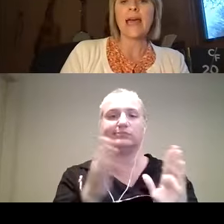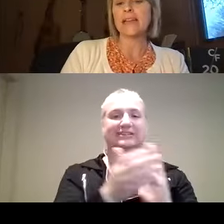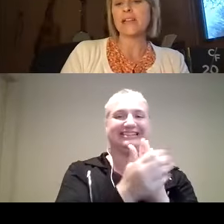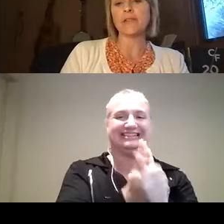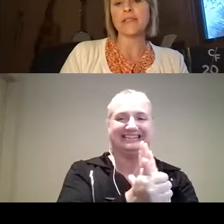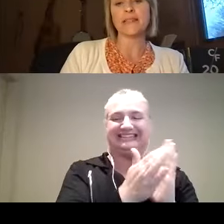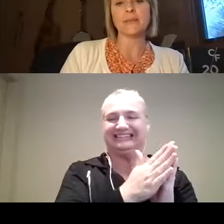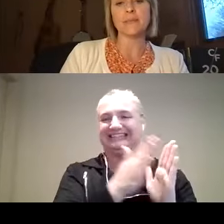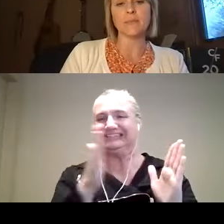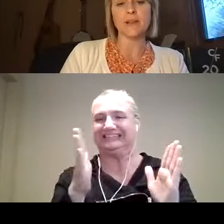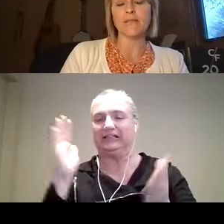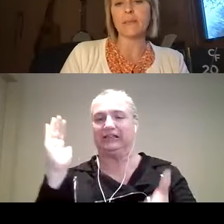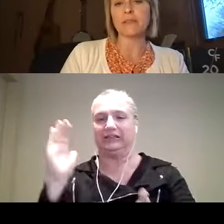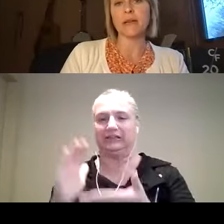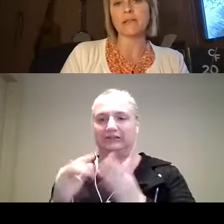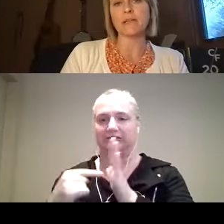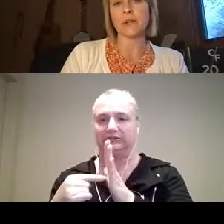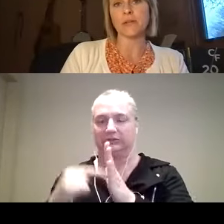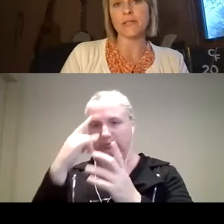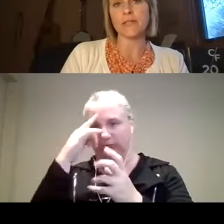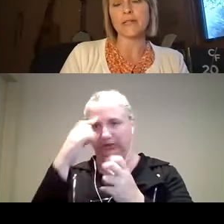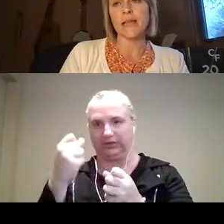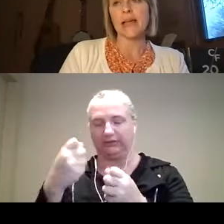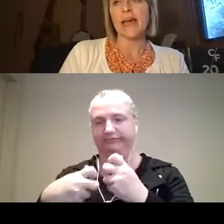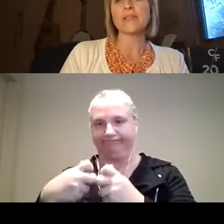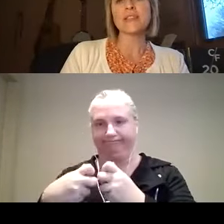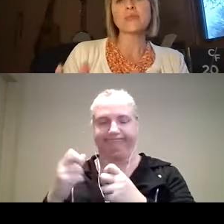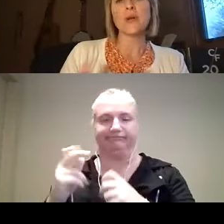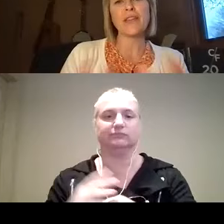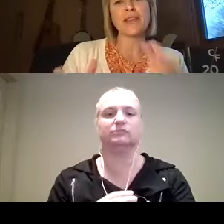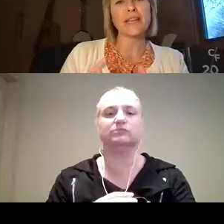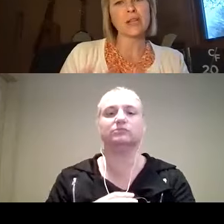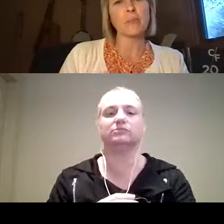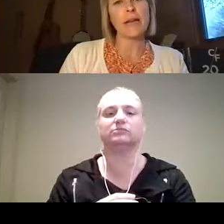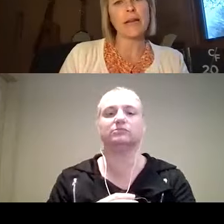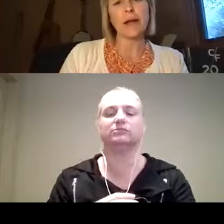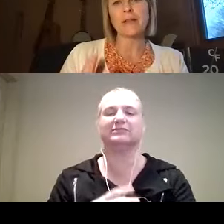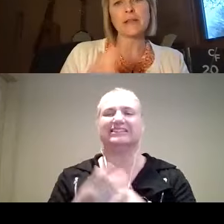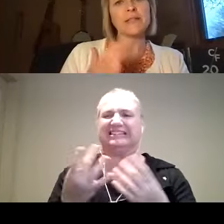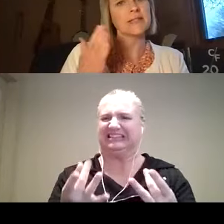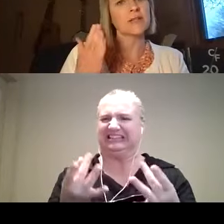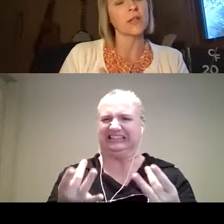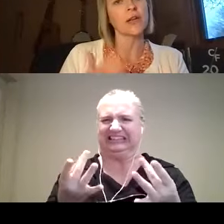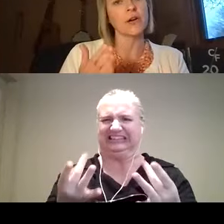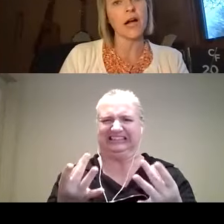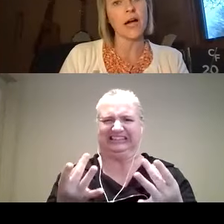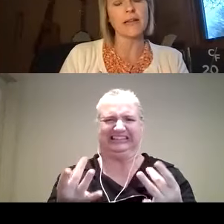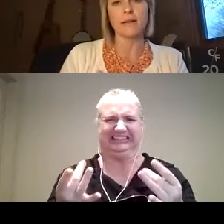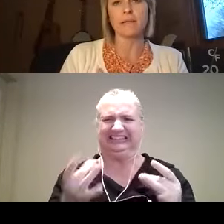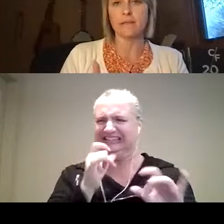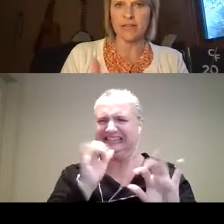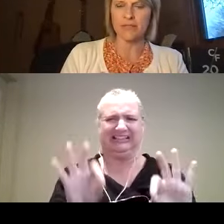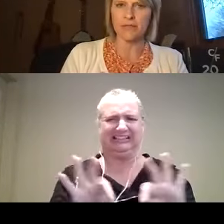and decreasing symptoms of mental health difficulties. And so, this is where things get a little muddy, right? There isn't this clear cut difference